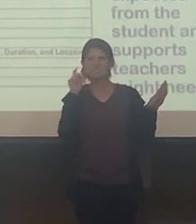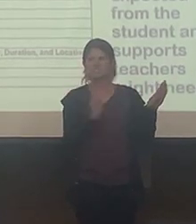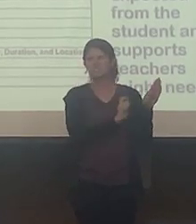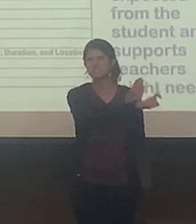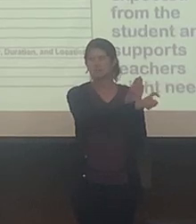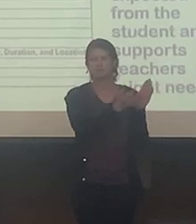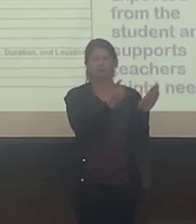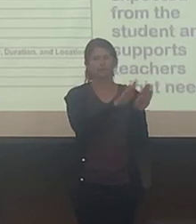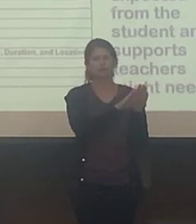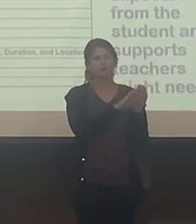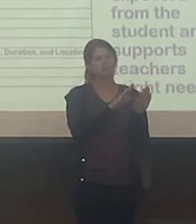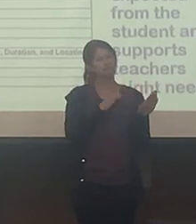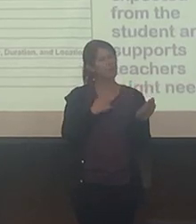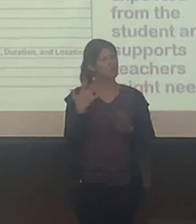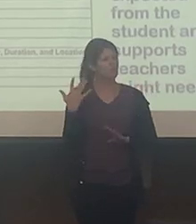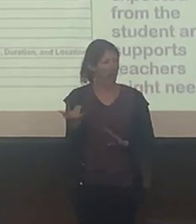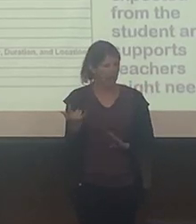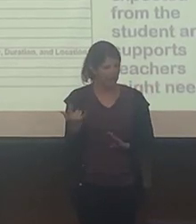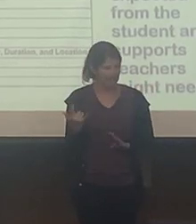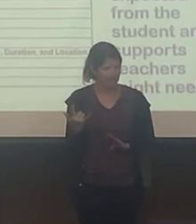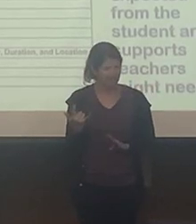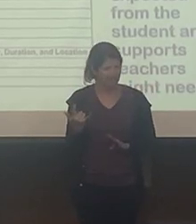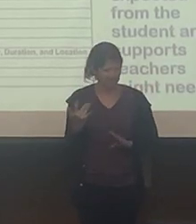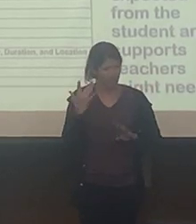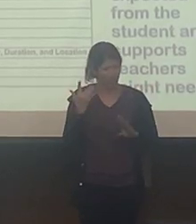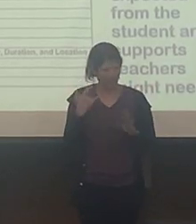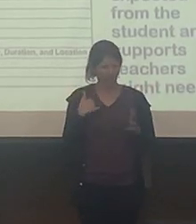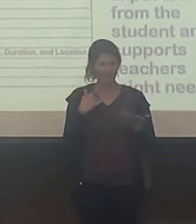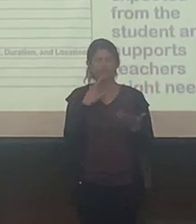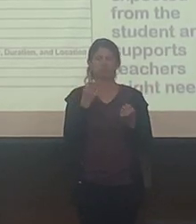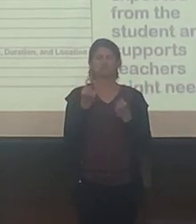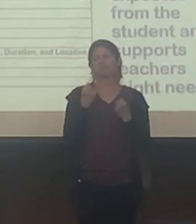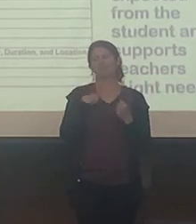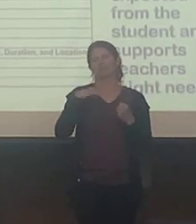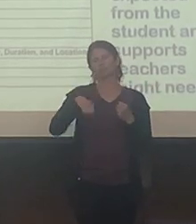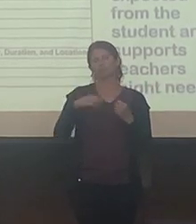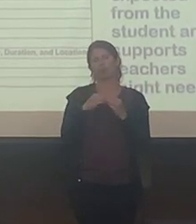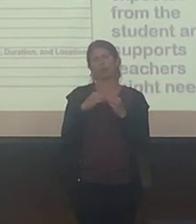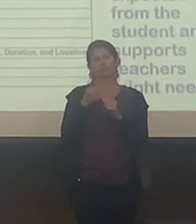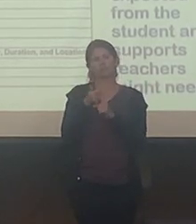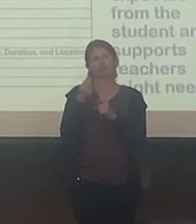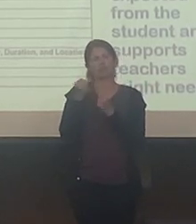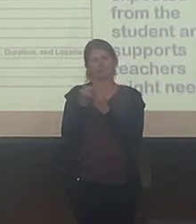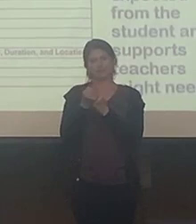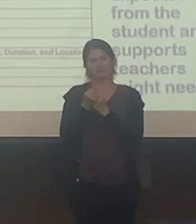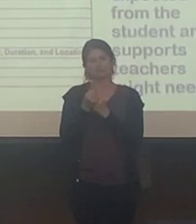get to the root of probably where self-advocacy comes in so we can talk more about that yeah so um